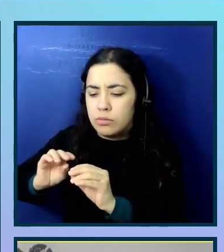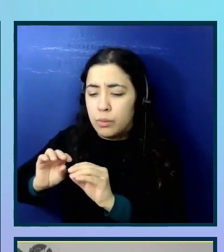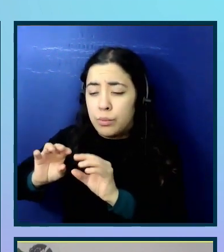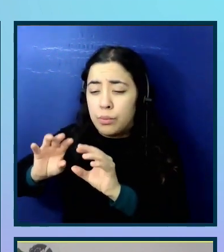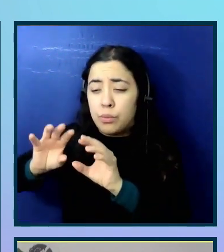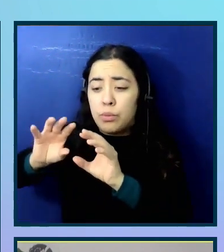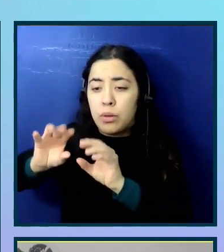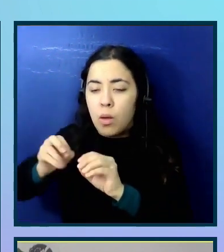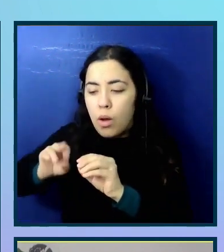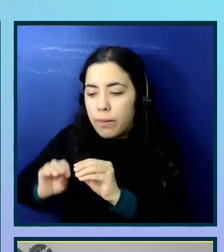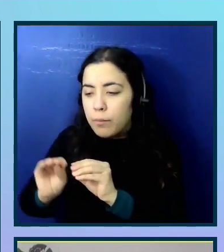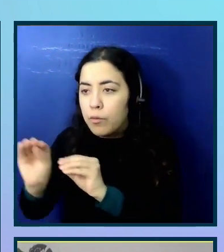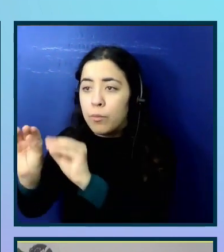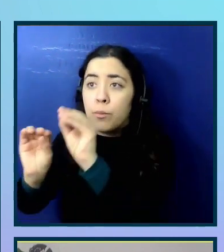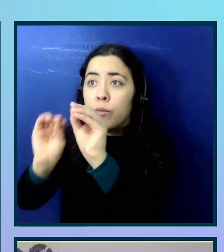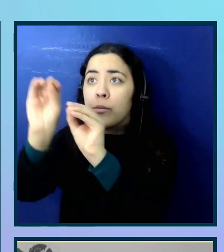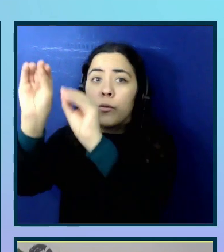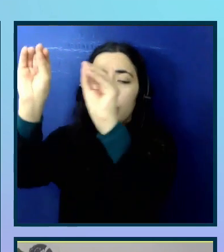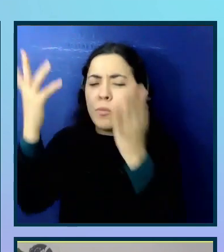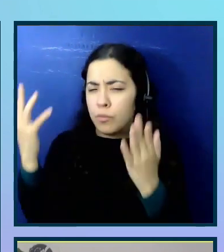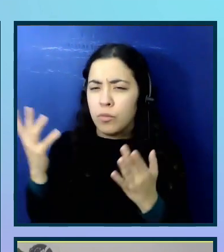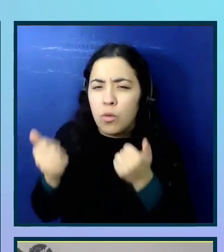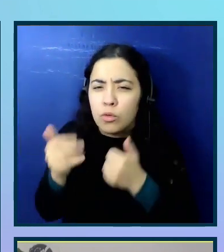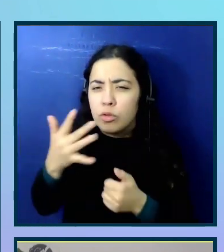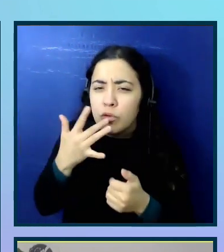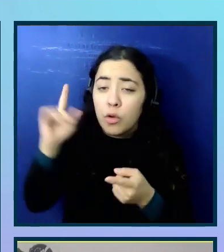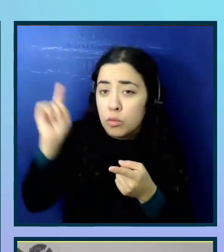What happens with and without prefers-reduced-motion media query?